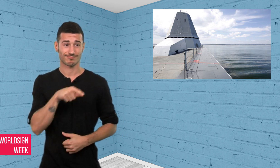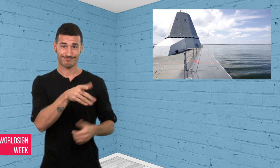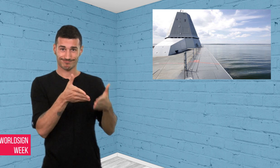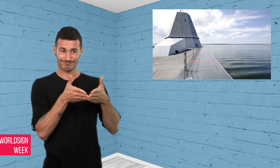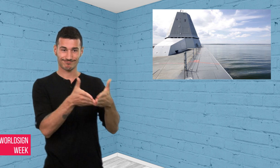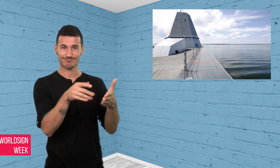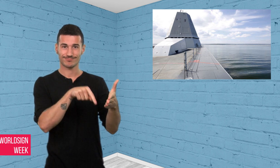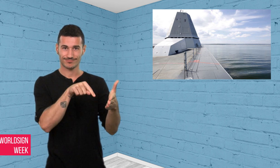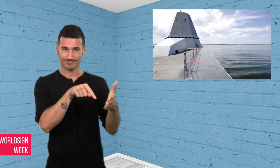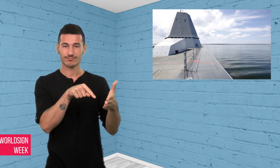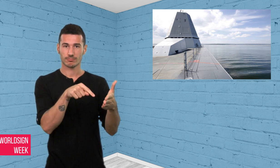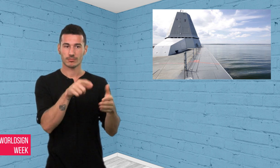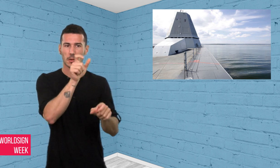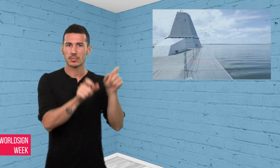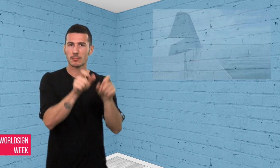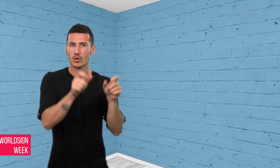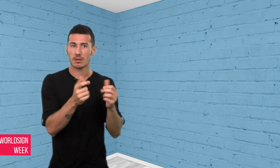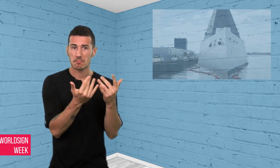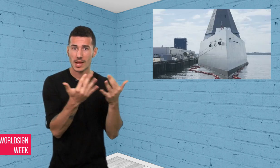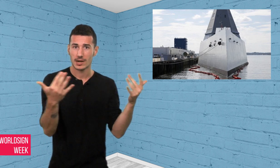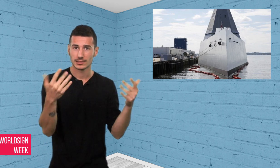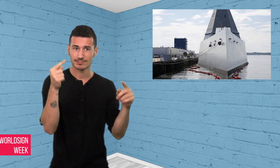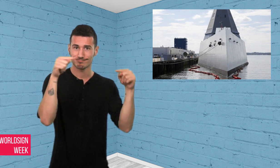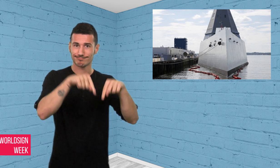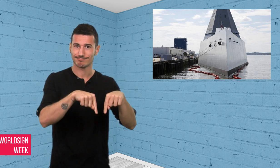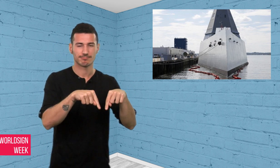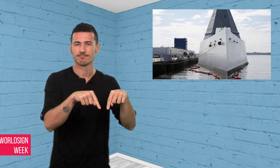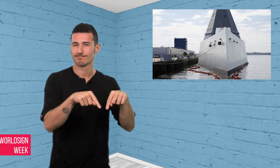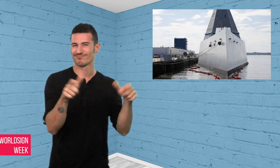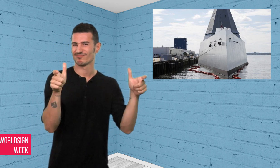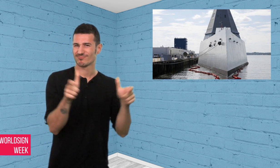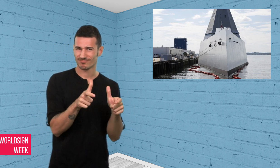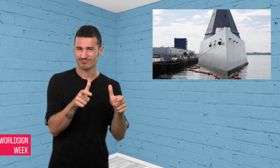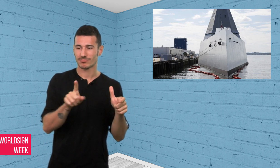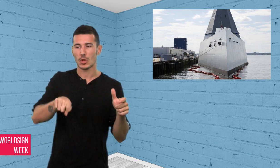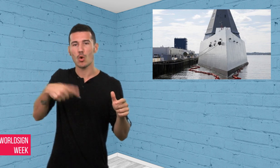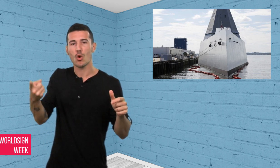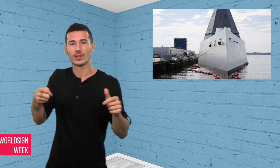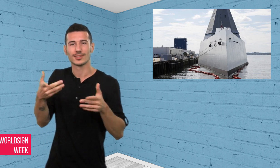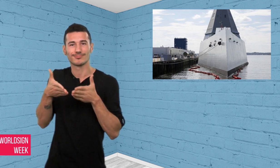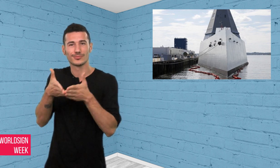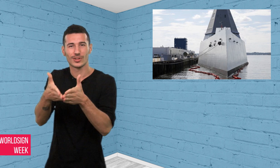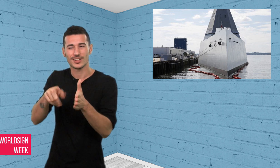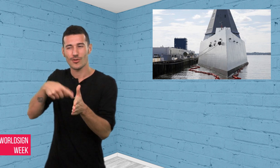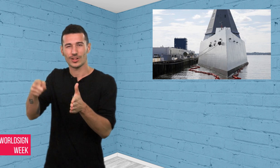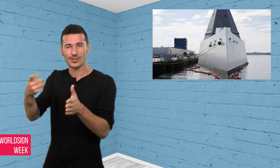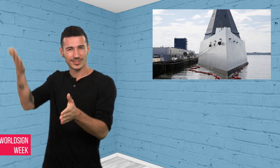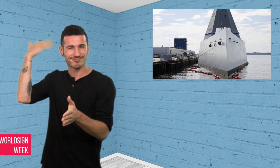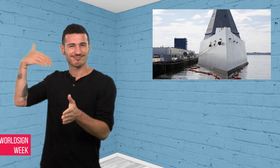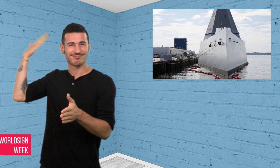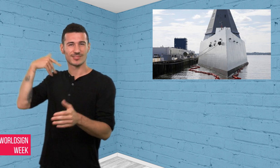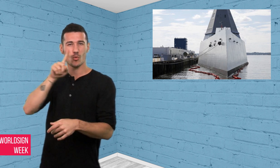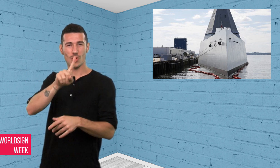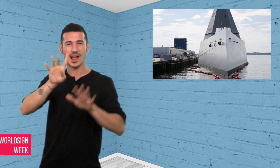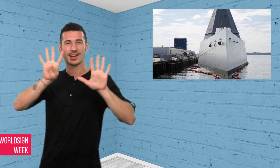It carries the smallest crew of any destroyer